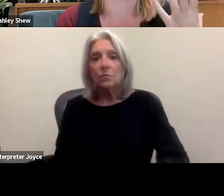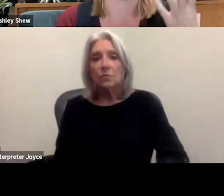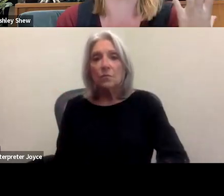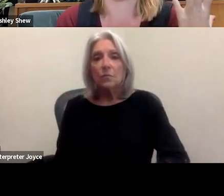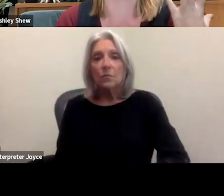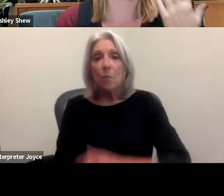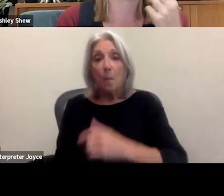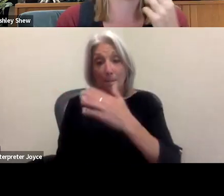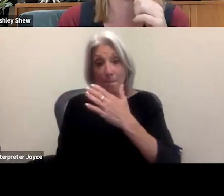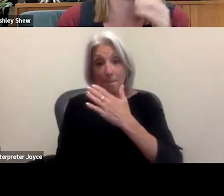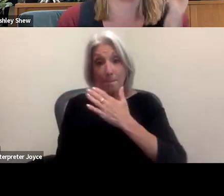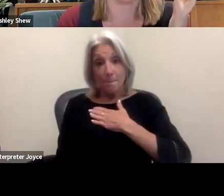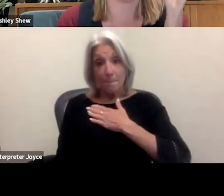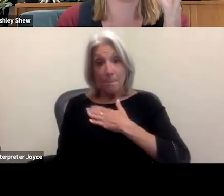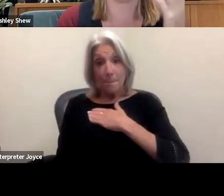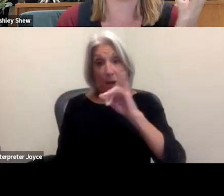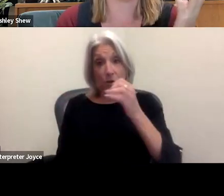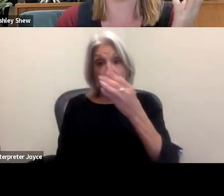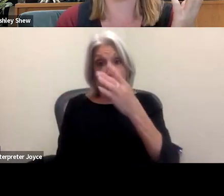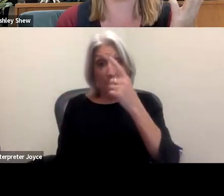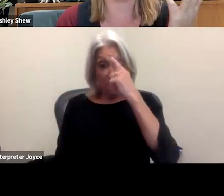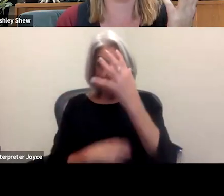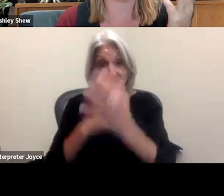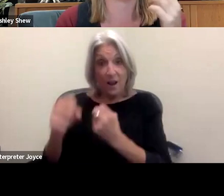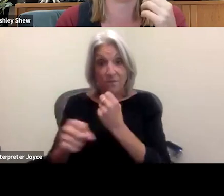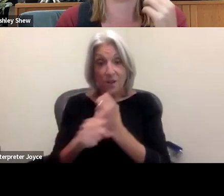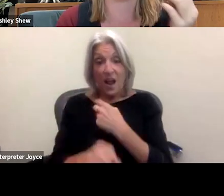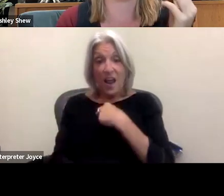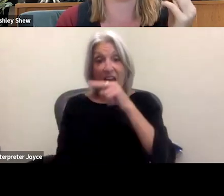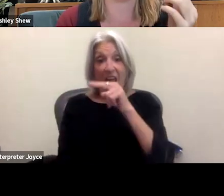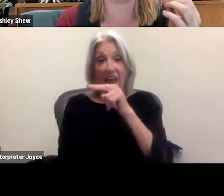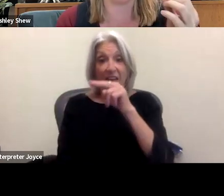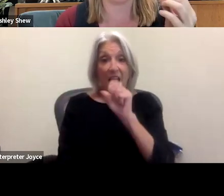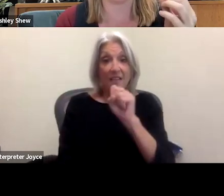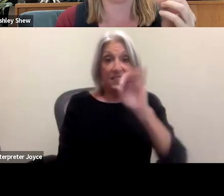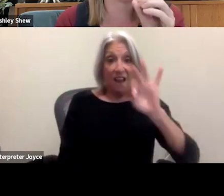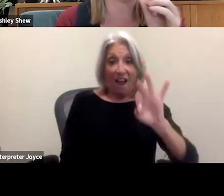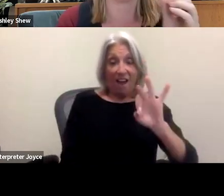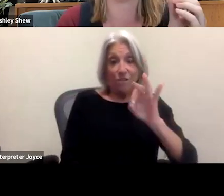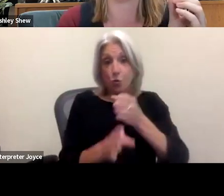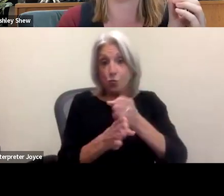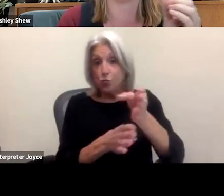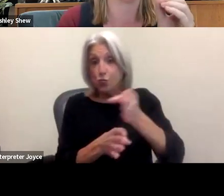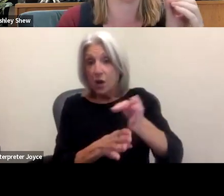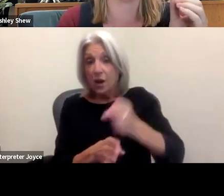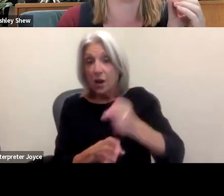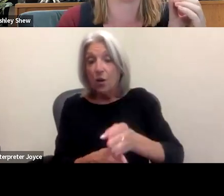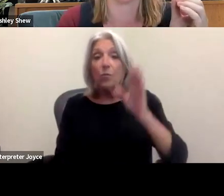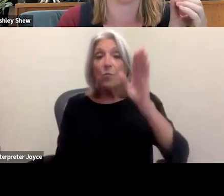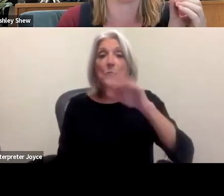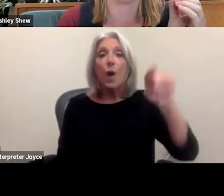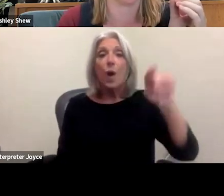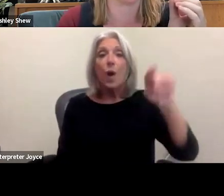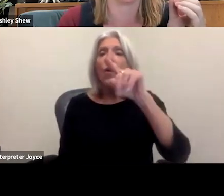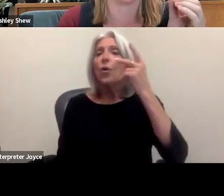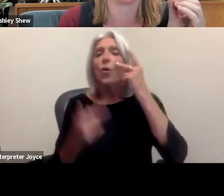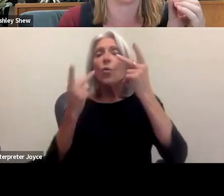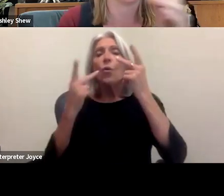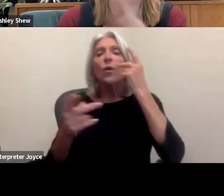My job for five years, I had an NSF Career Award that let me just read memoir by disabled people and look for what they say about technology